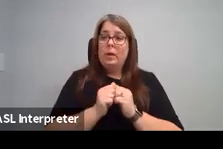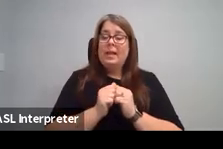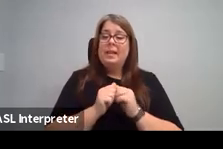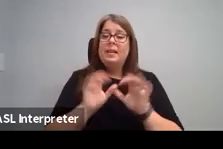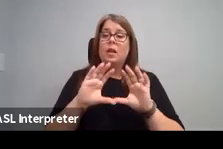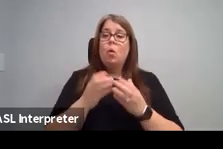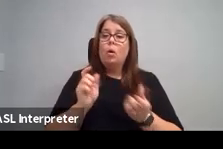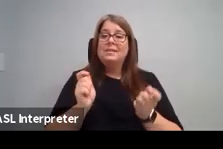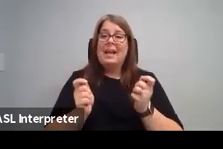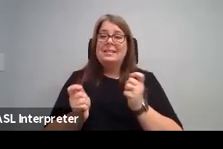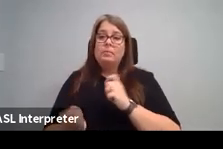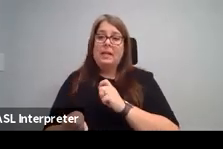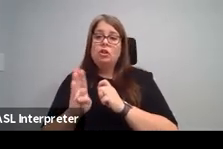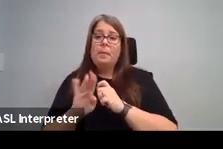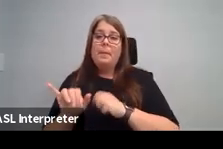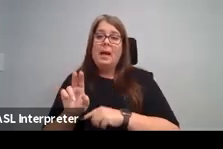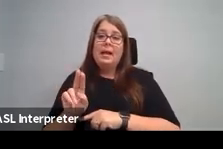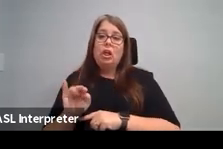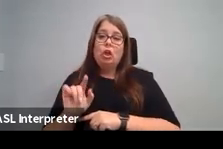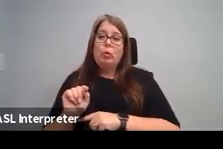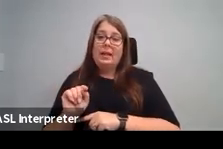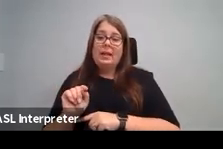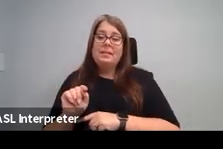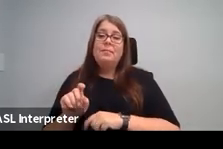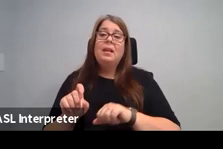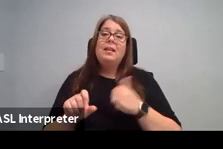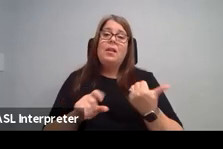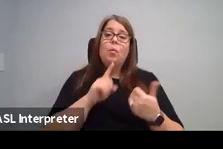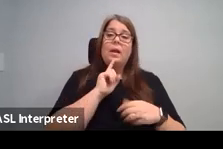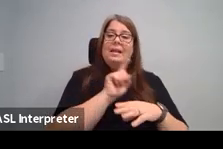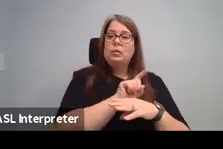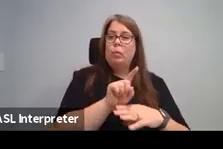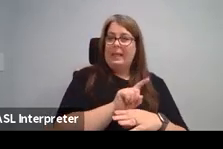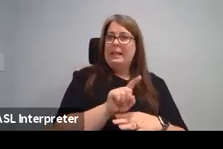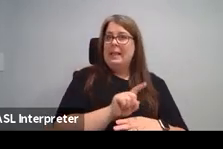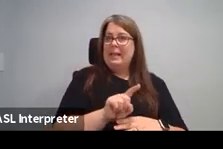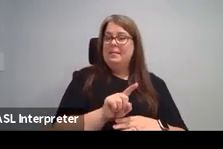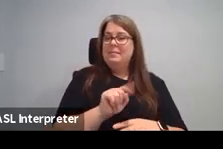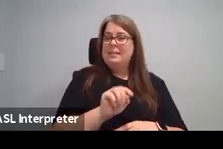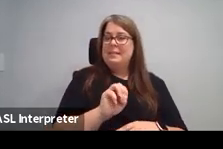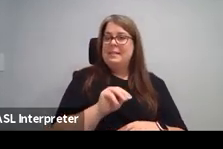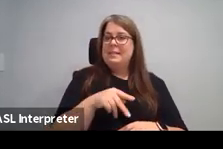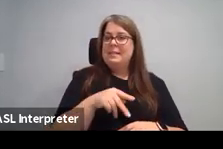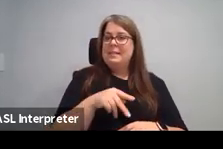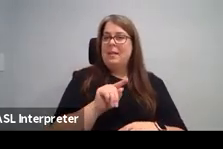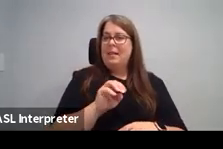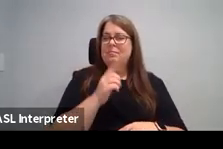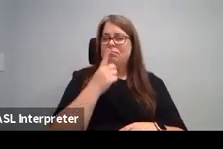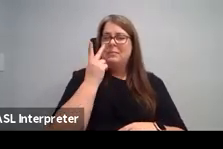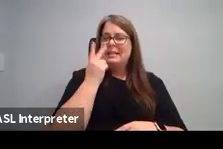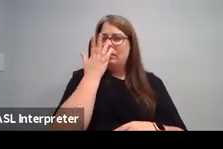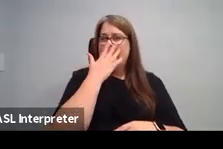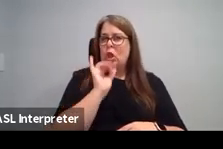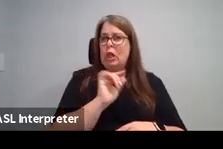Allison Frenzel : By unit template and the other one is the weekly template. So we just wanted you to get a kind of glimpse of what those look like. Again, the links are in your document.